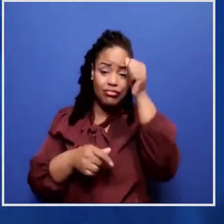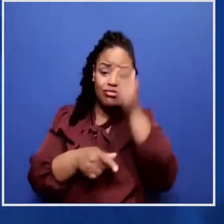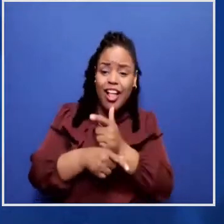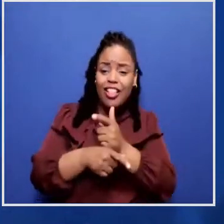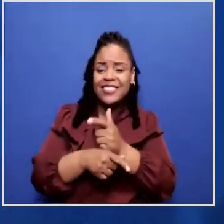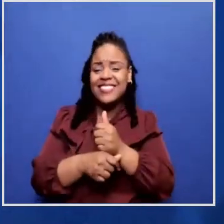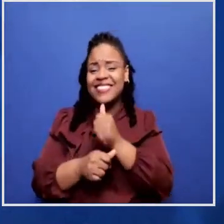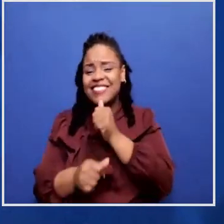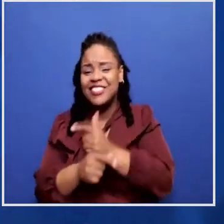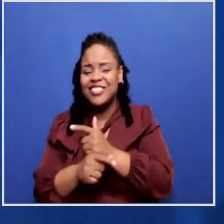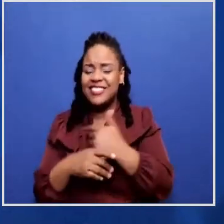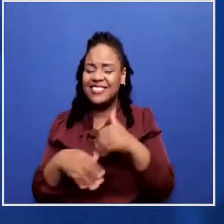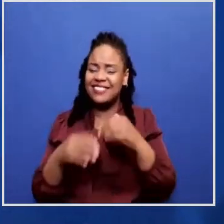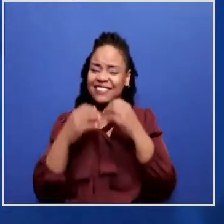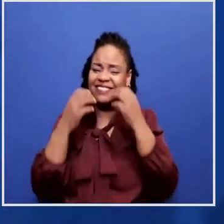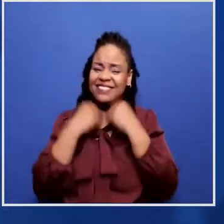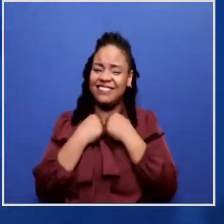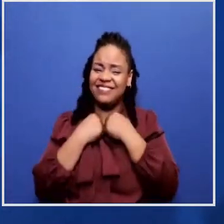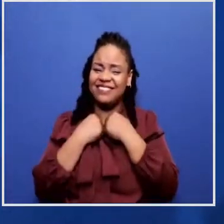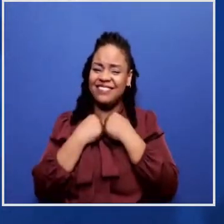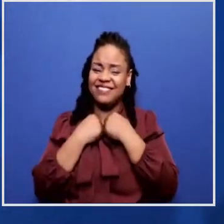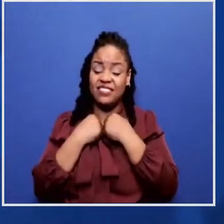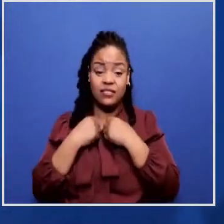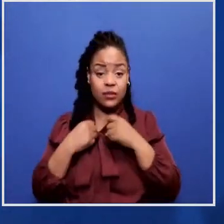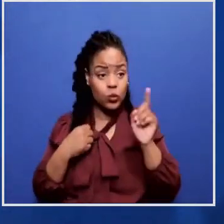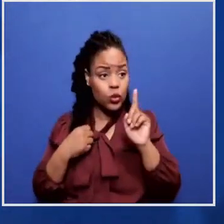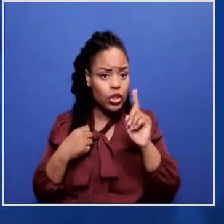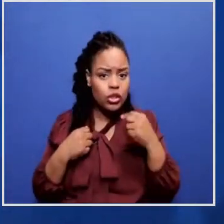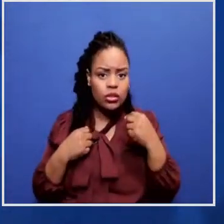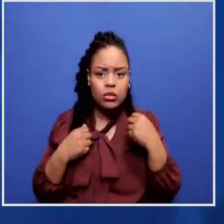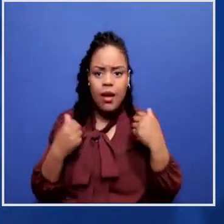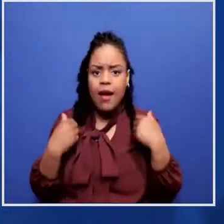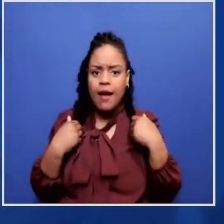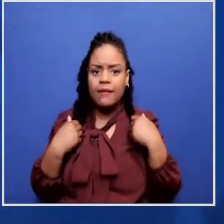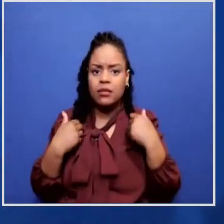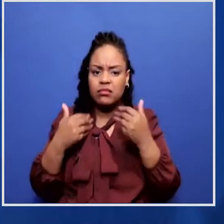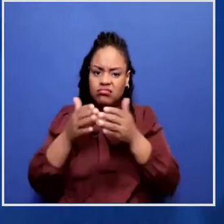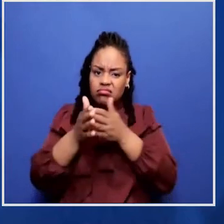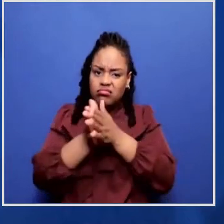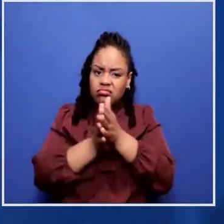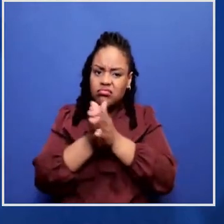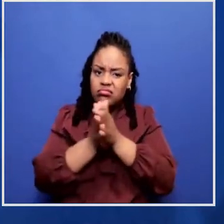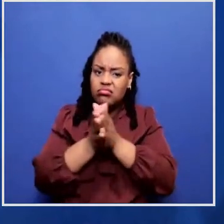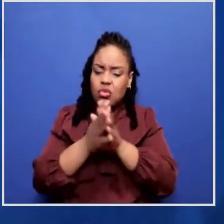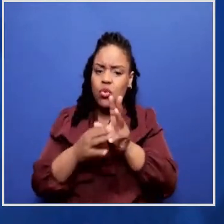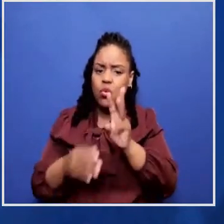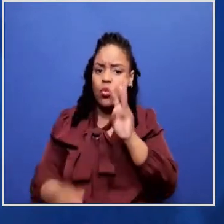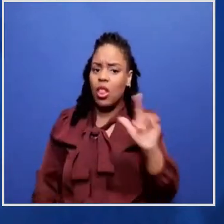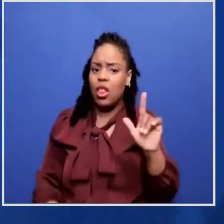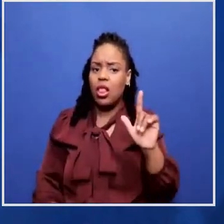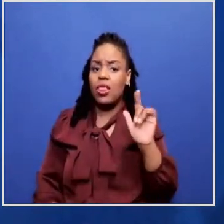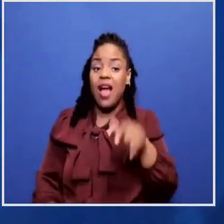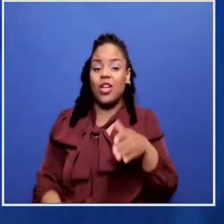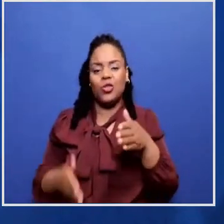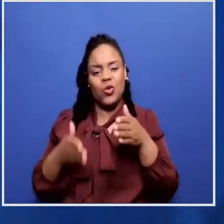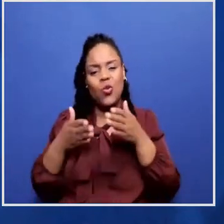BUT, MY SISTERS AND BROTHERS,